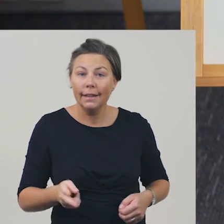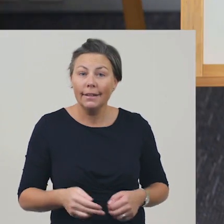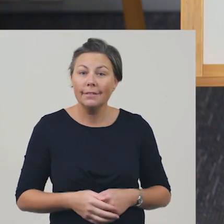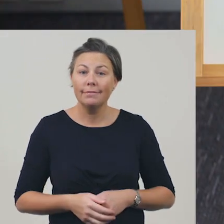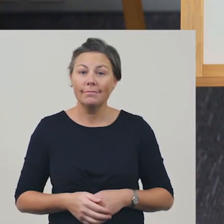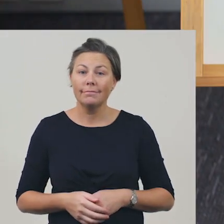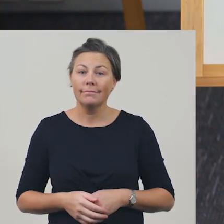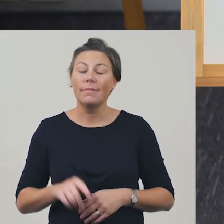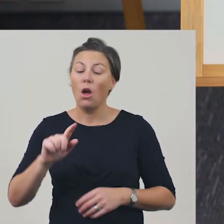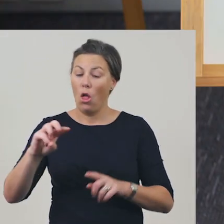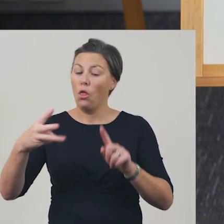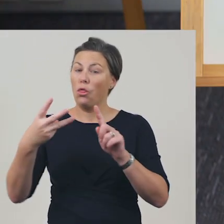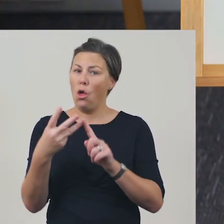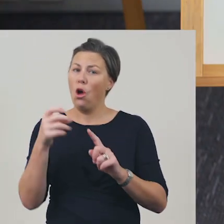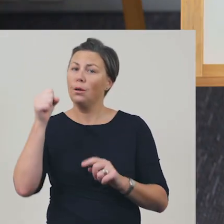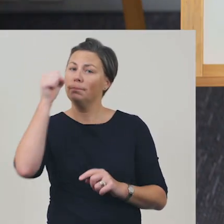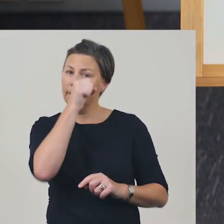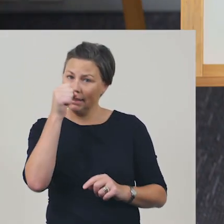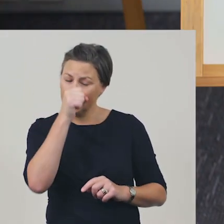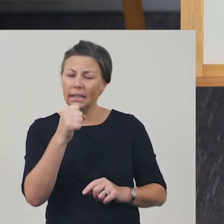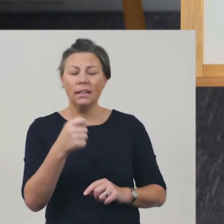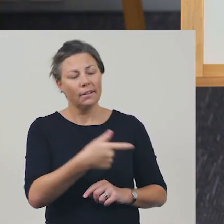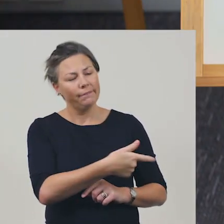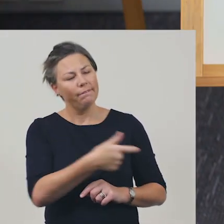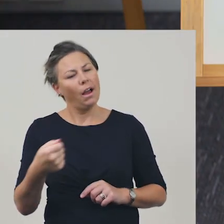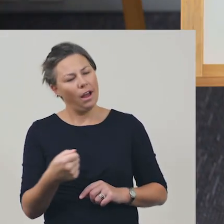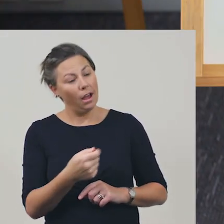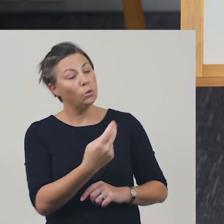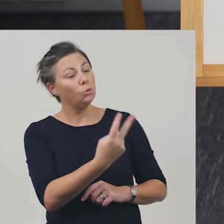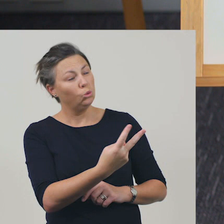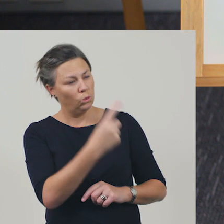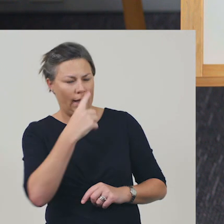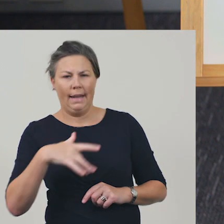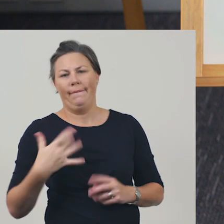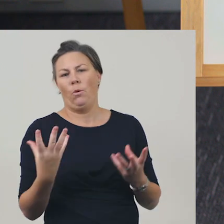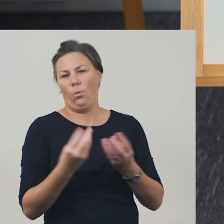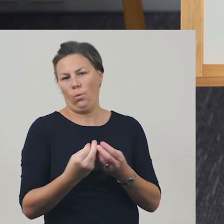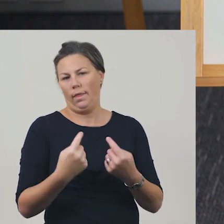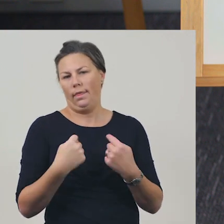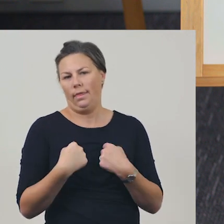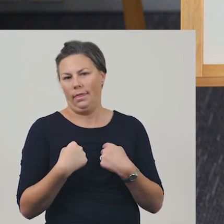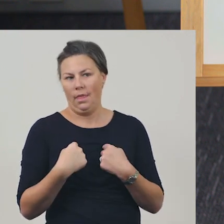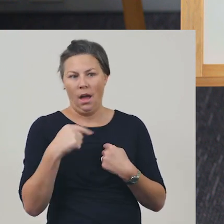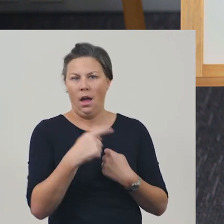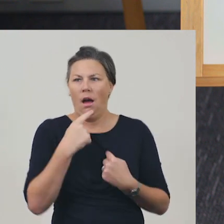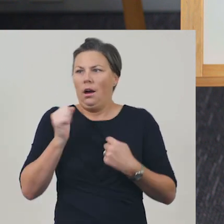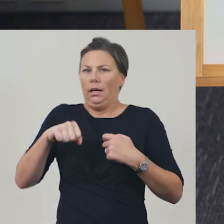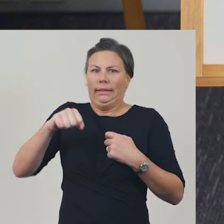The third little pig invited the other little pigs to live with her. They both said, “Yes, please”.